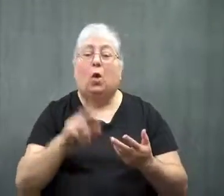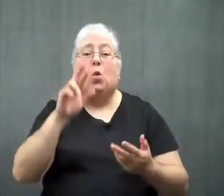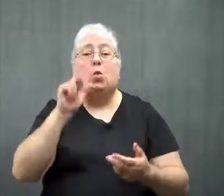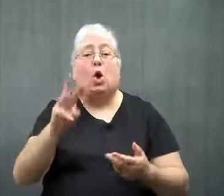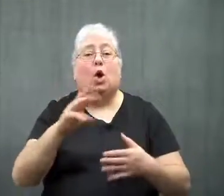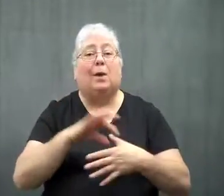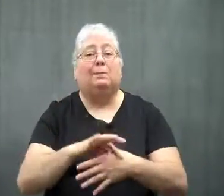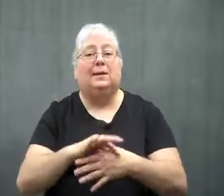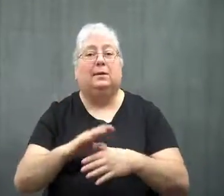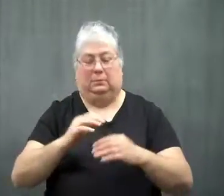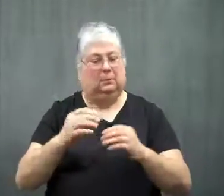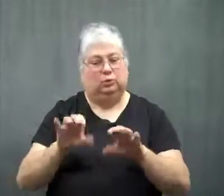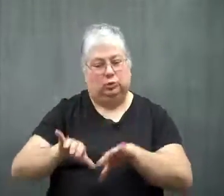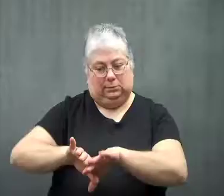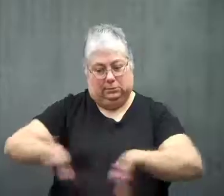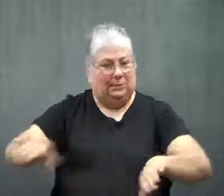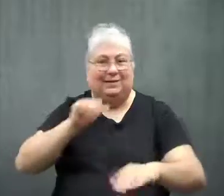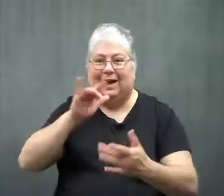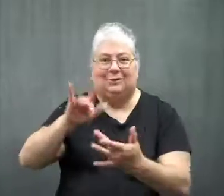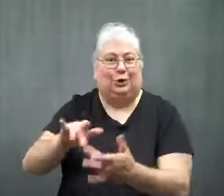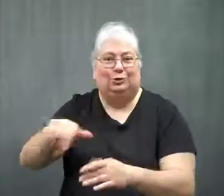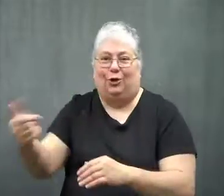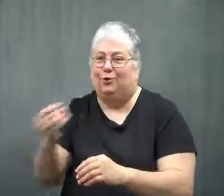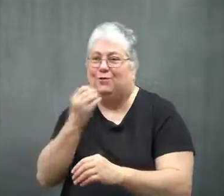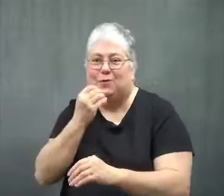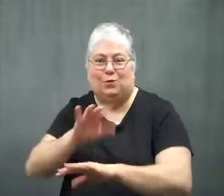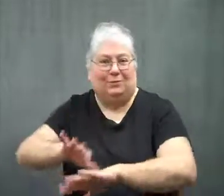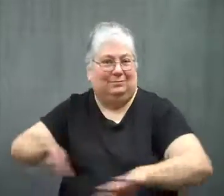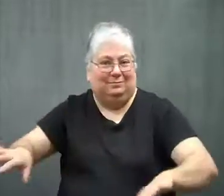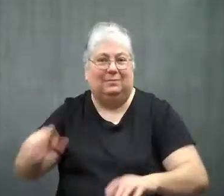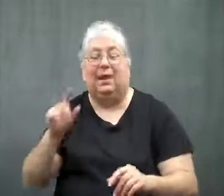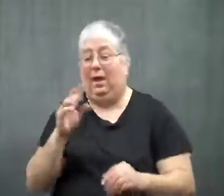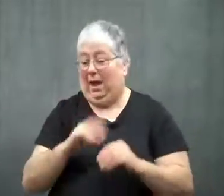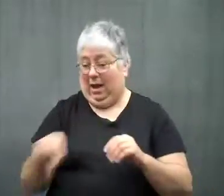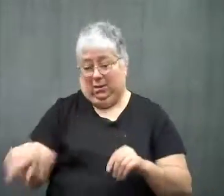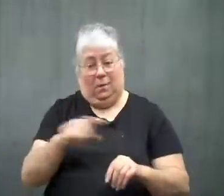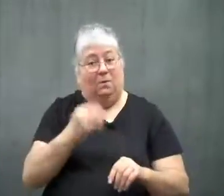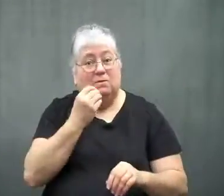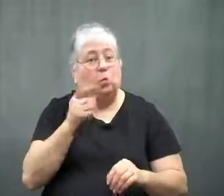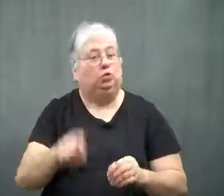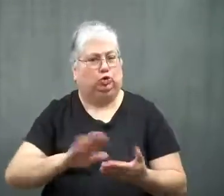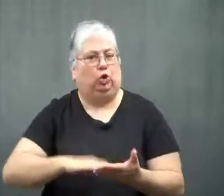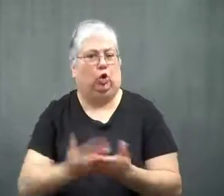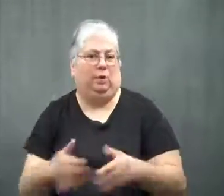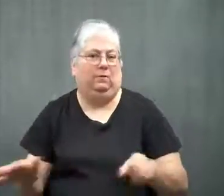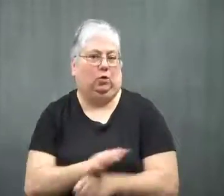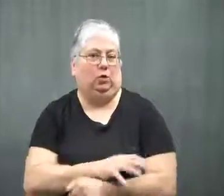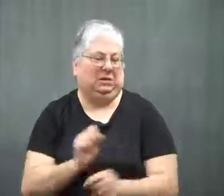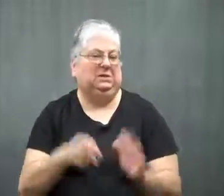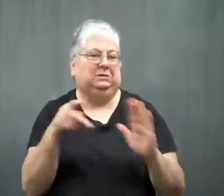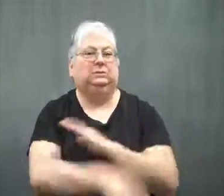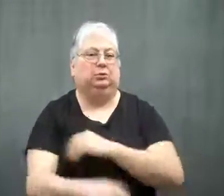Raw meat should be kept separate from other food. Food should be thoroughly cooked to kill the organism.